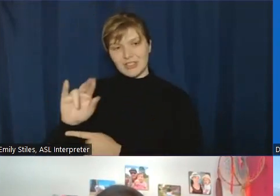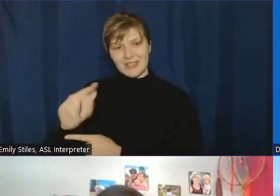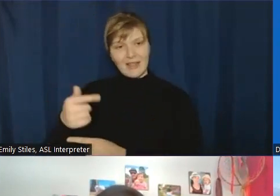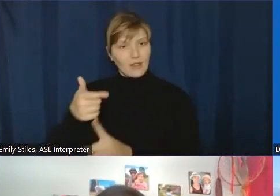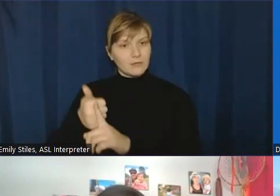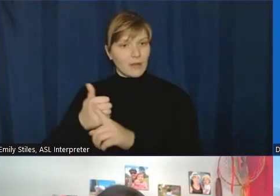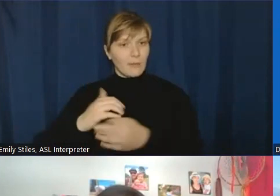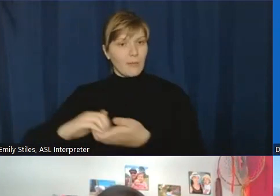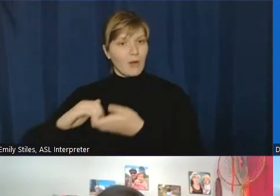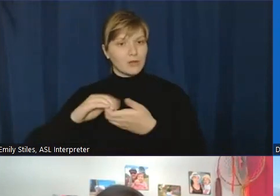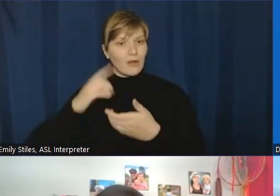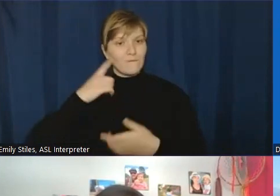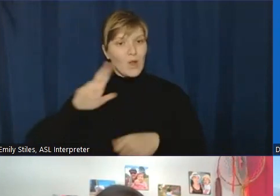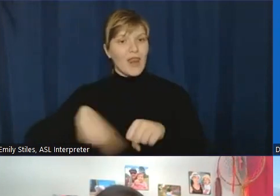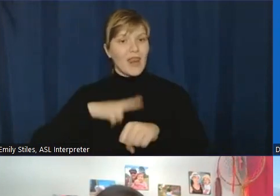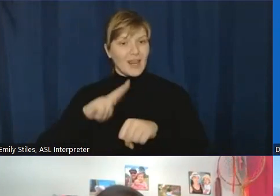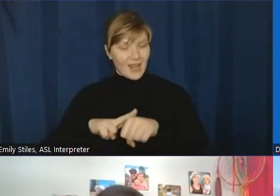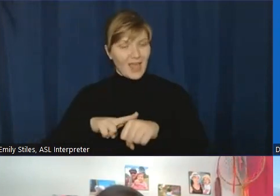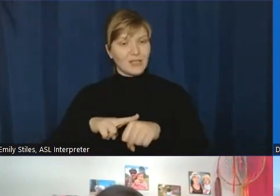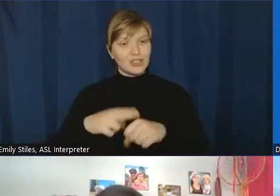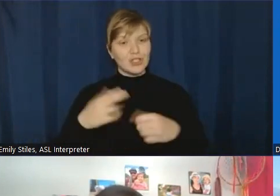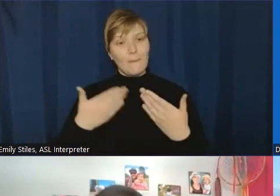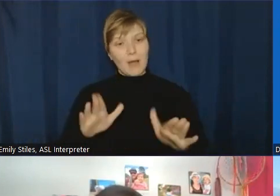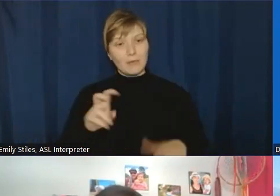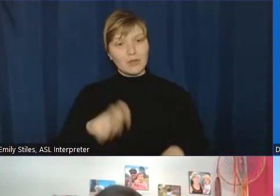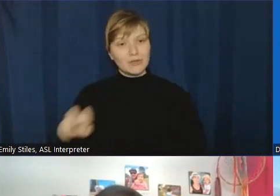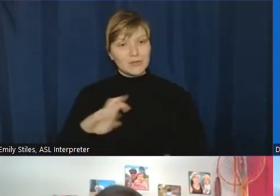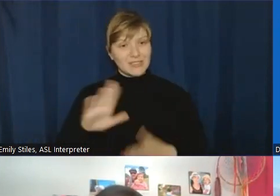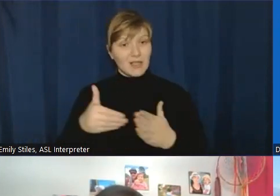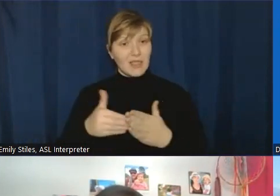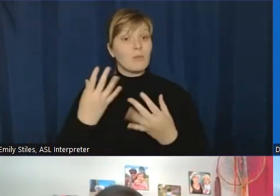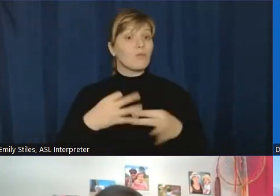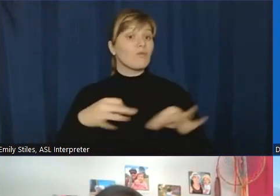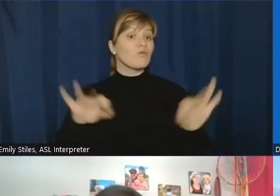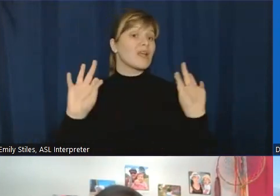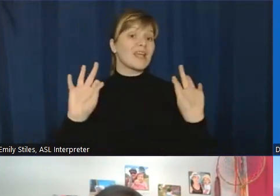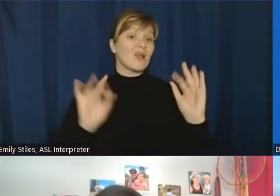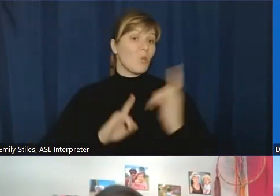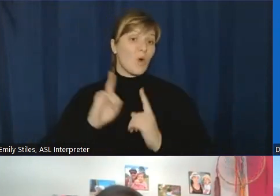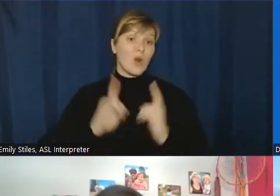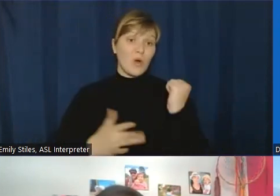Center. They also provide free, one on one technical assistance to communities. I just want